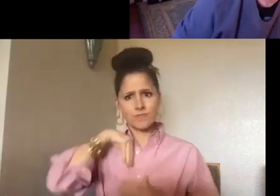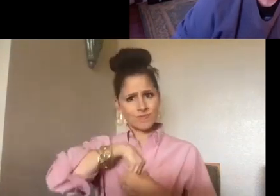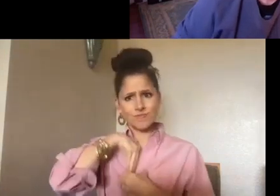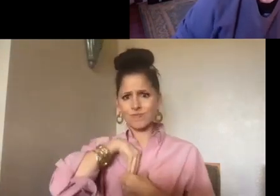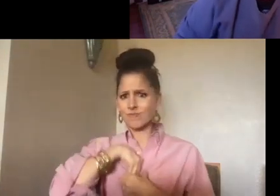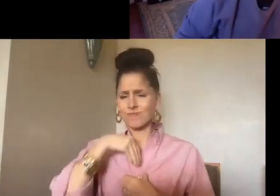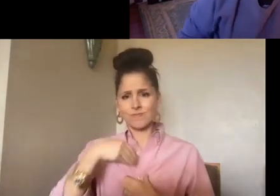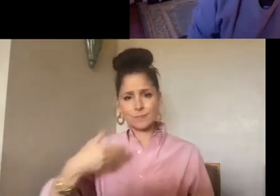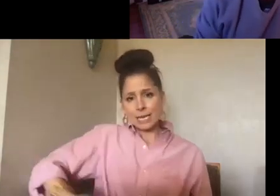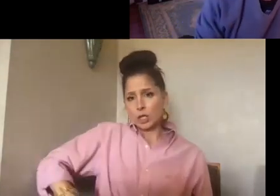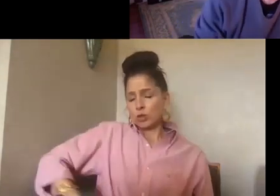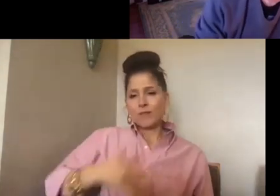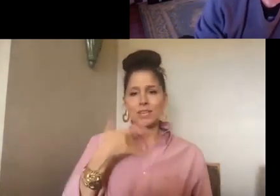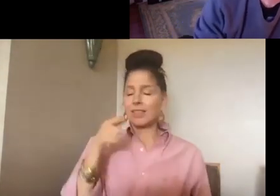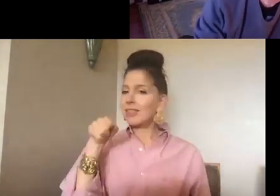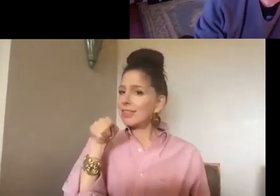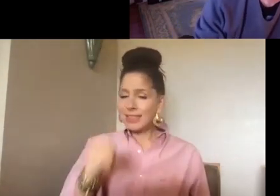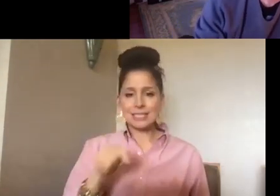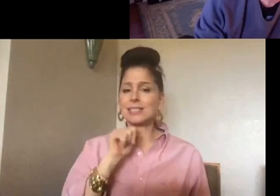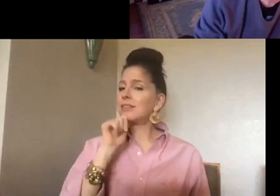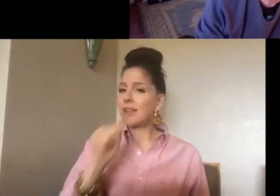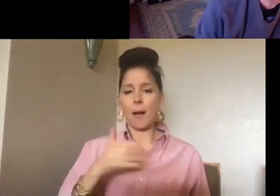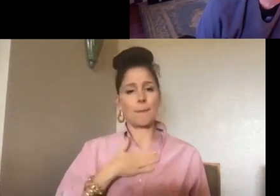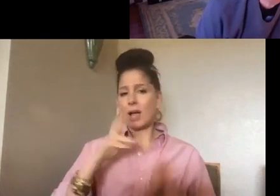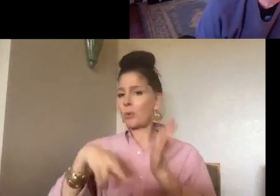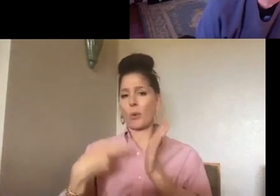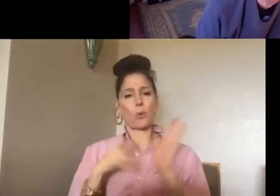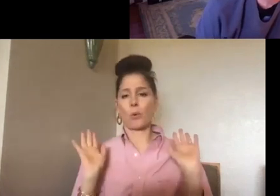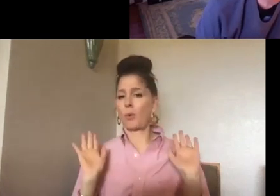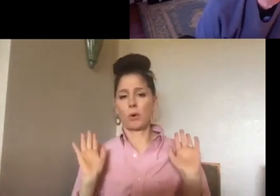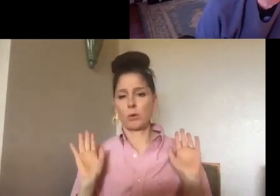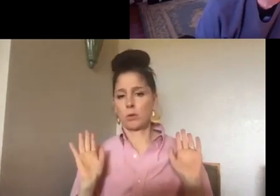And inside, in my gut, I just felt that this is not my role.